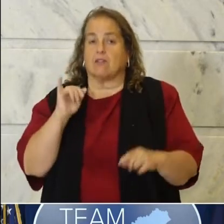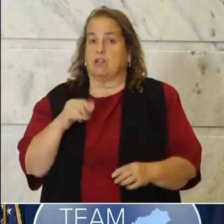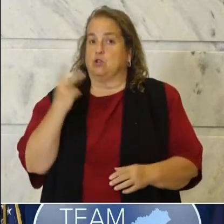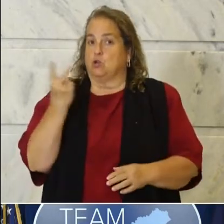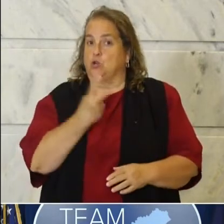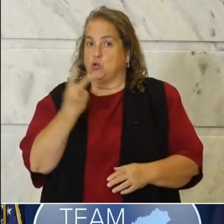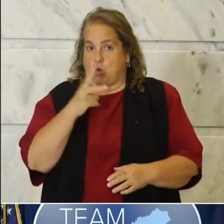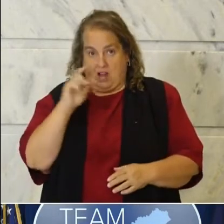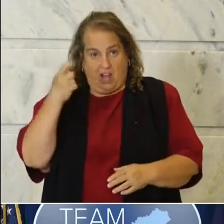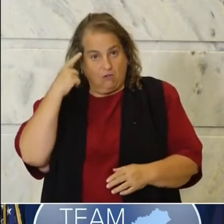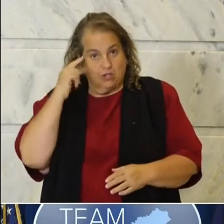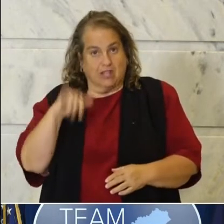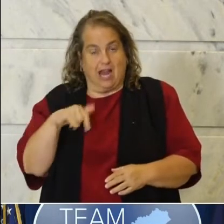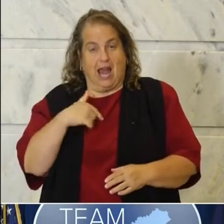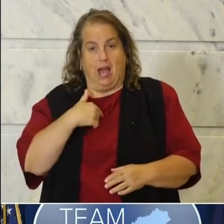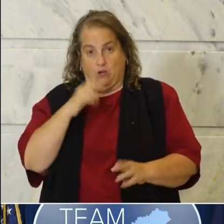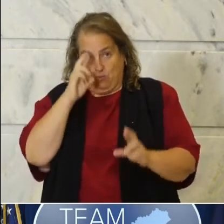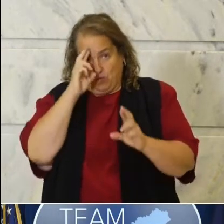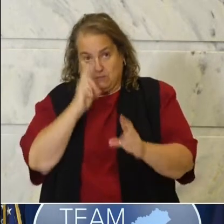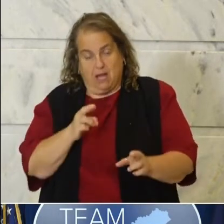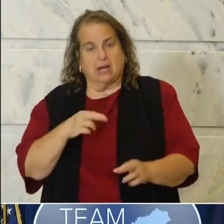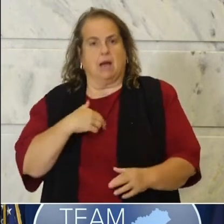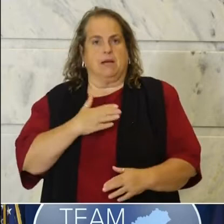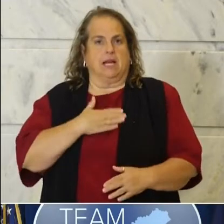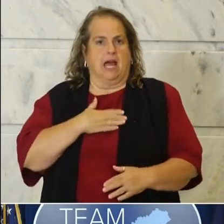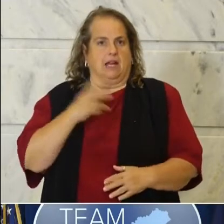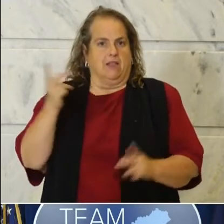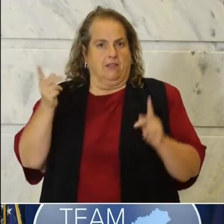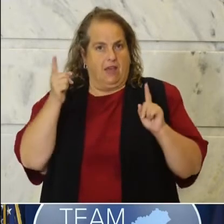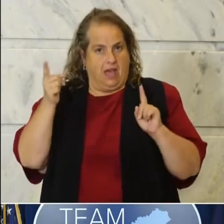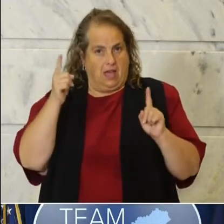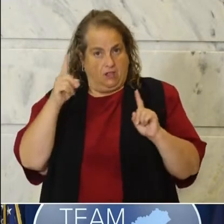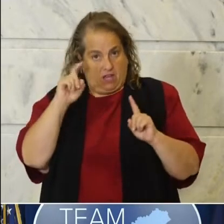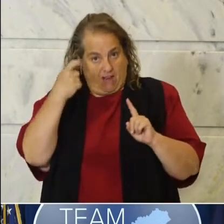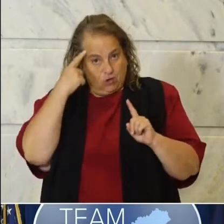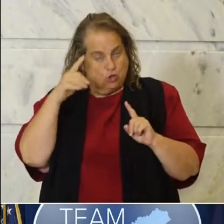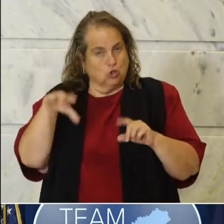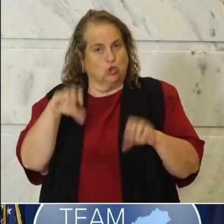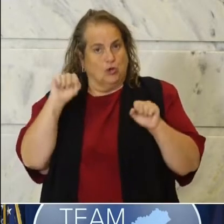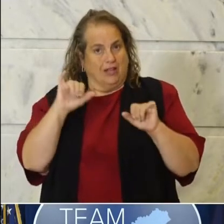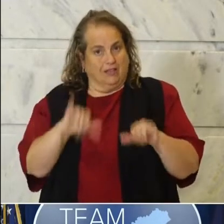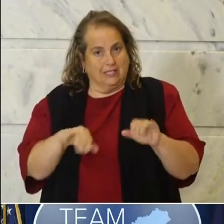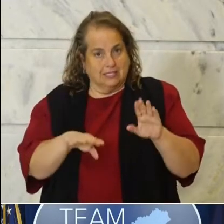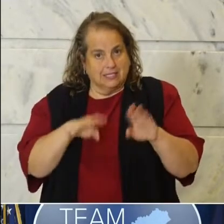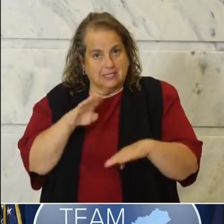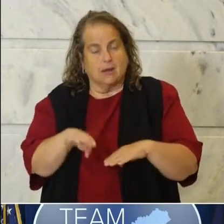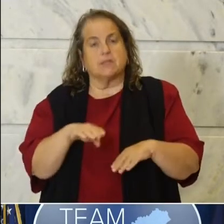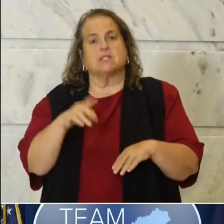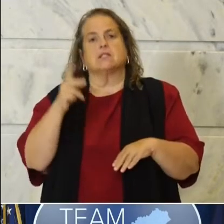I'm glad they took this step. We had talked about it on different occasions. They obviously deal with different